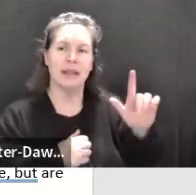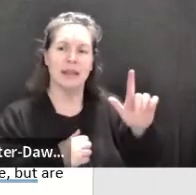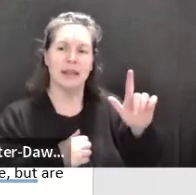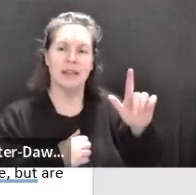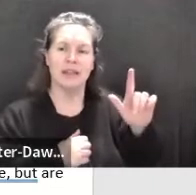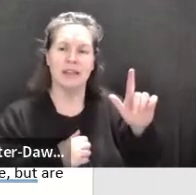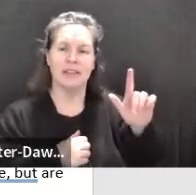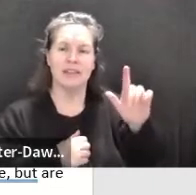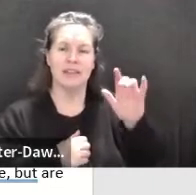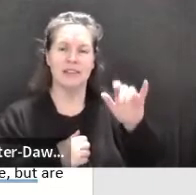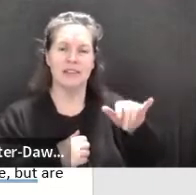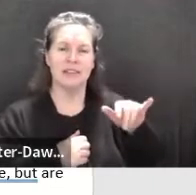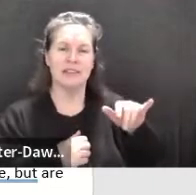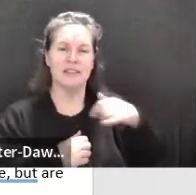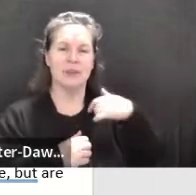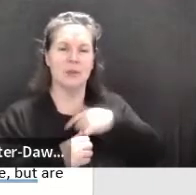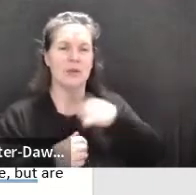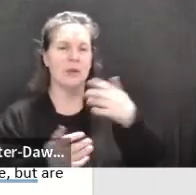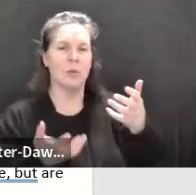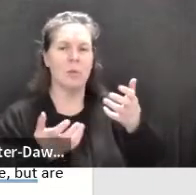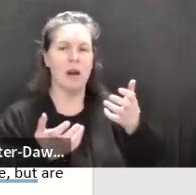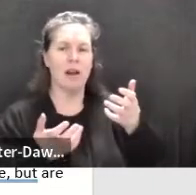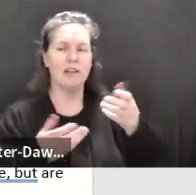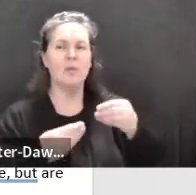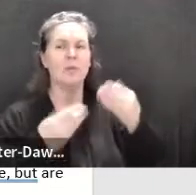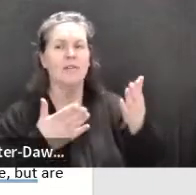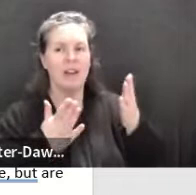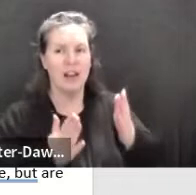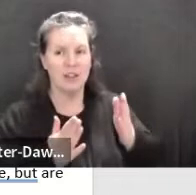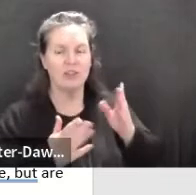is we want providers to acknowledge,